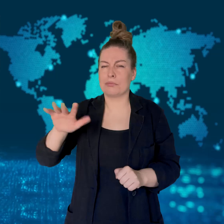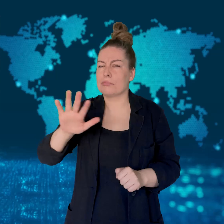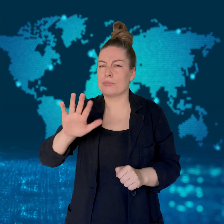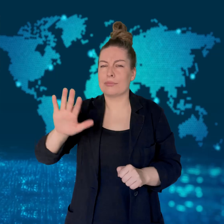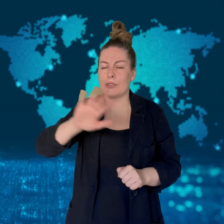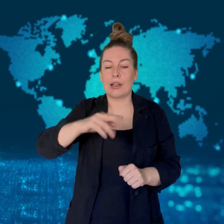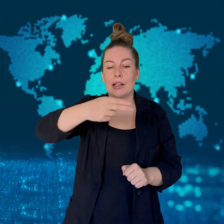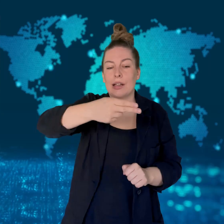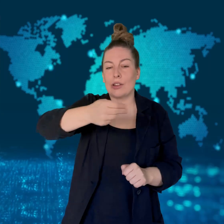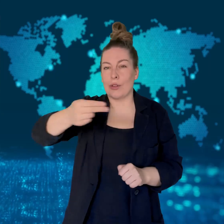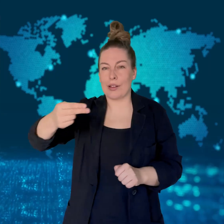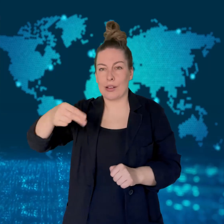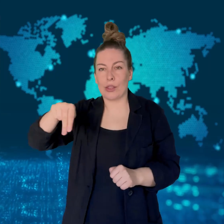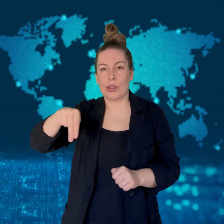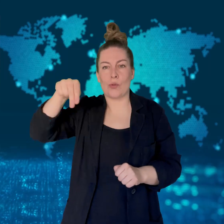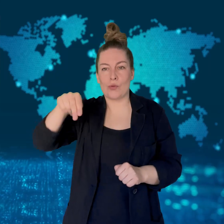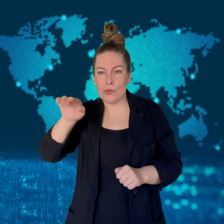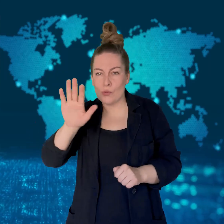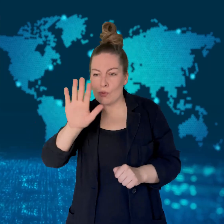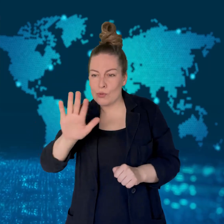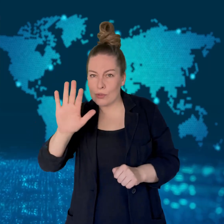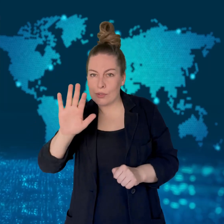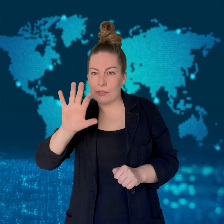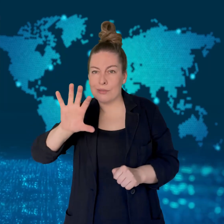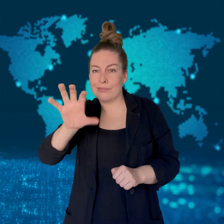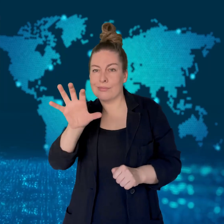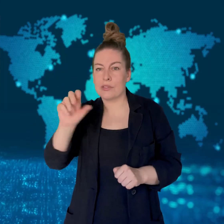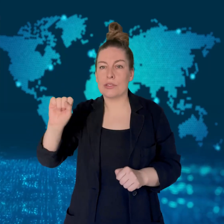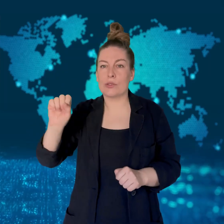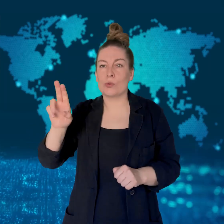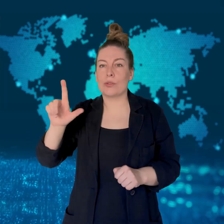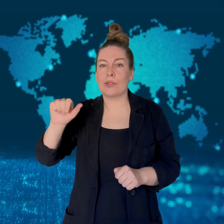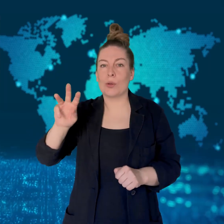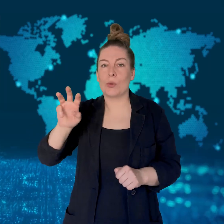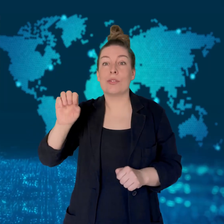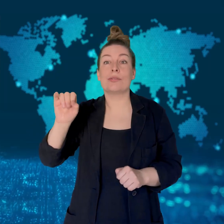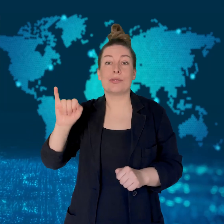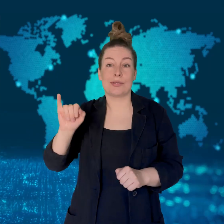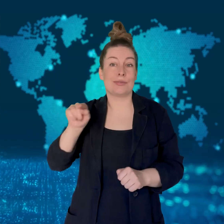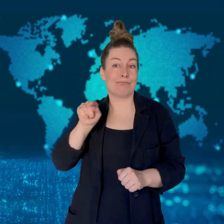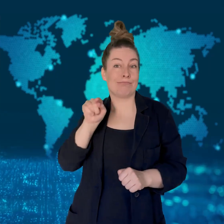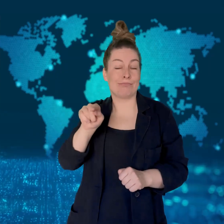residents of the island.